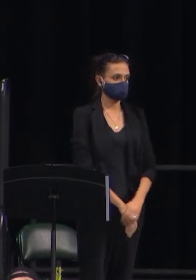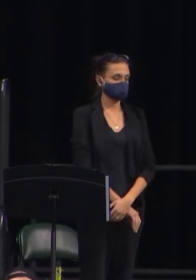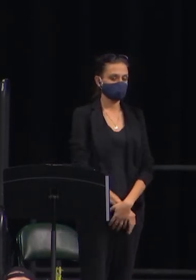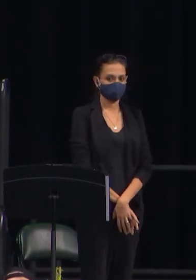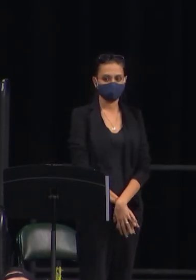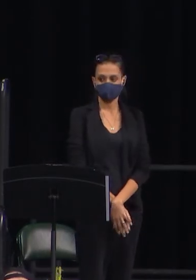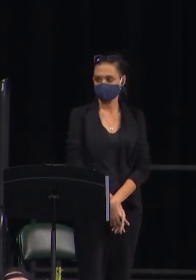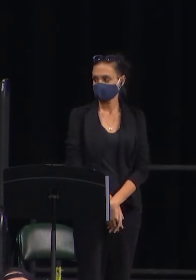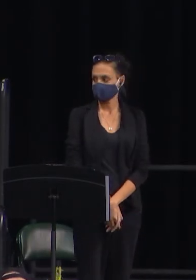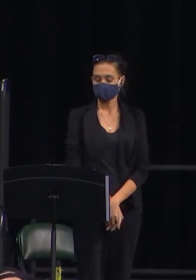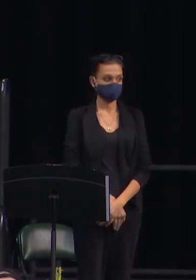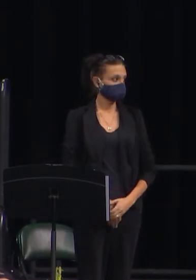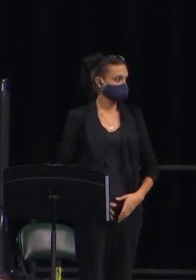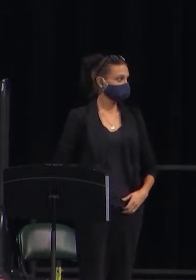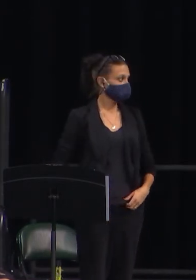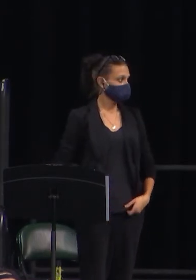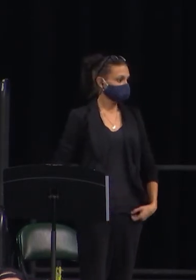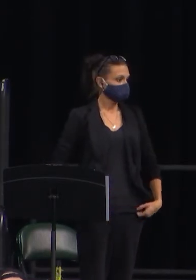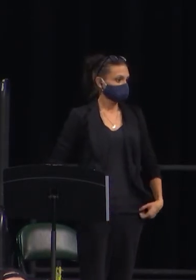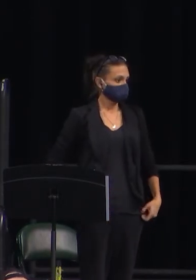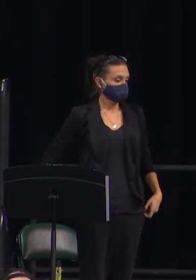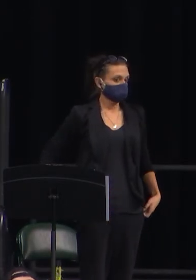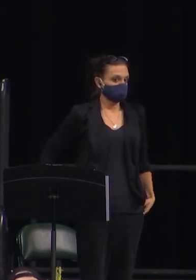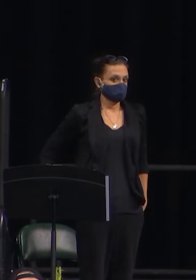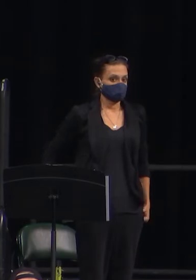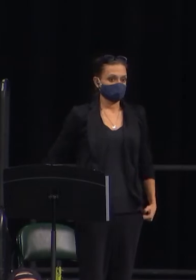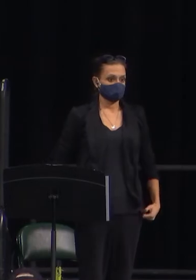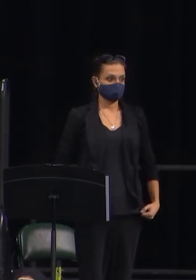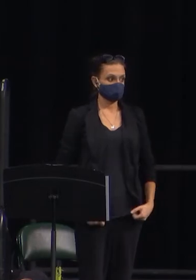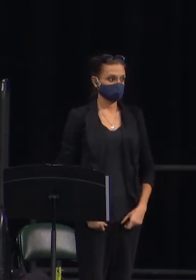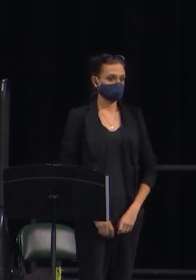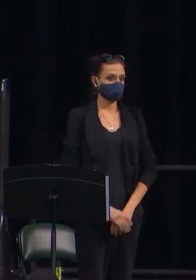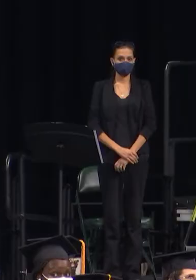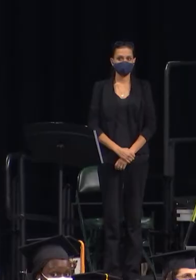(U.S. national anthem plays)